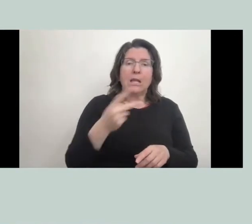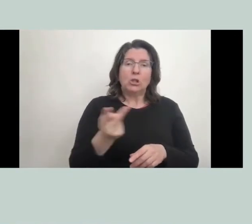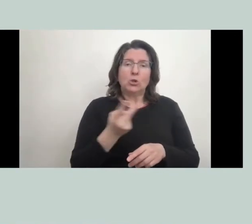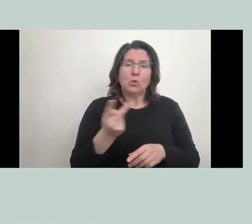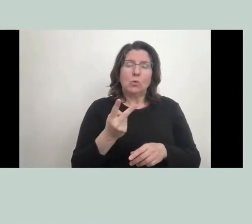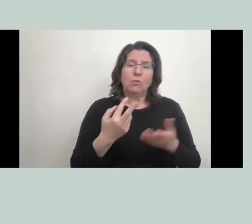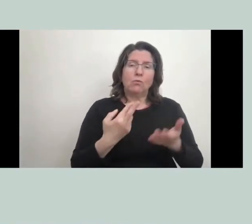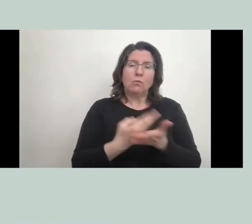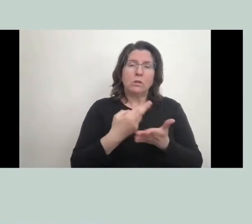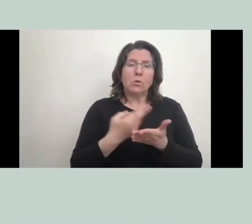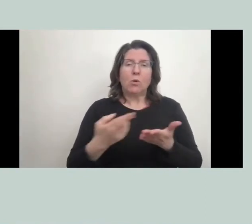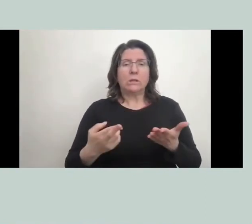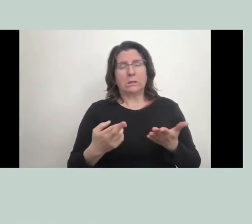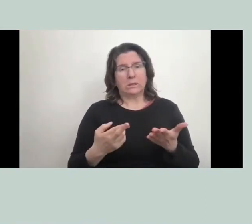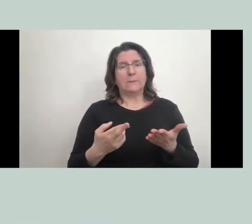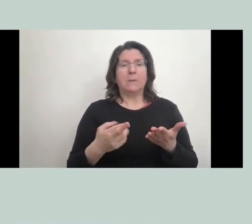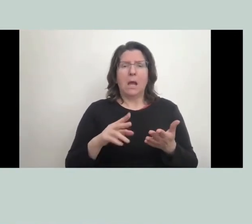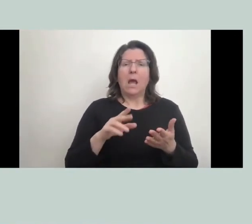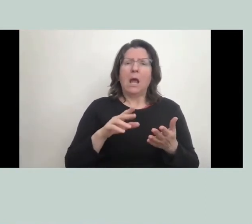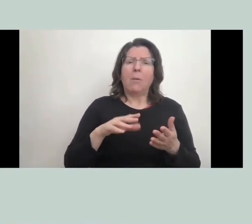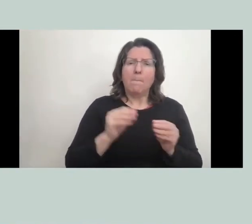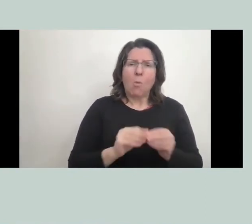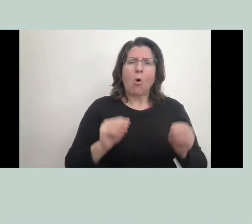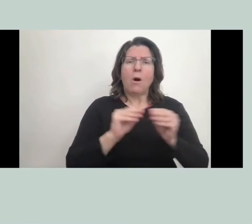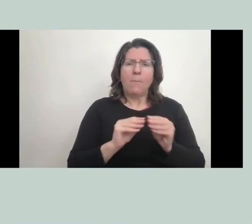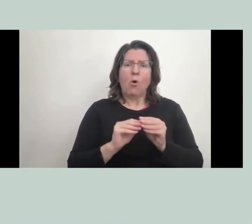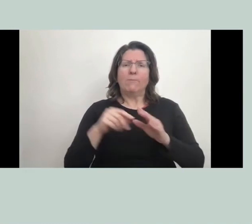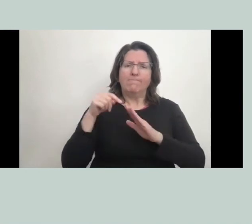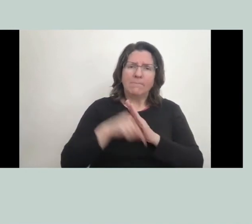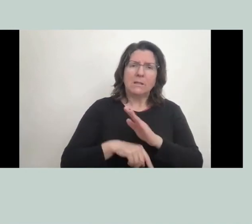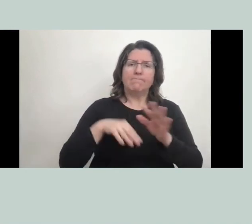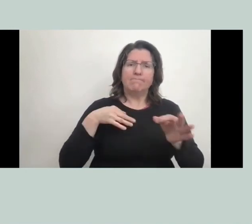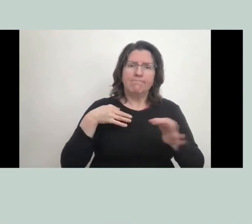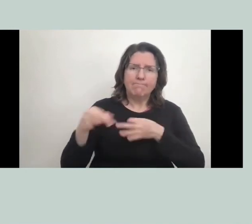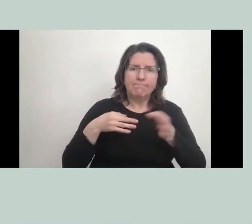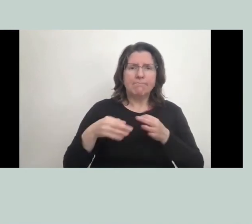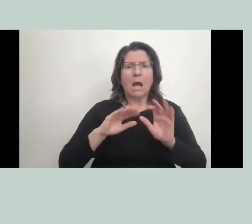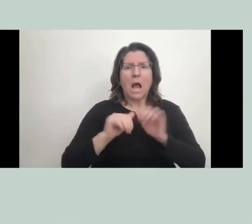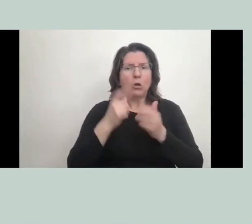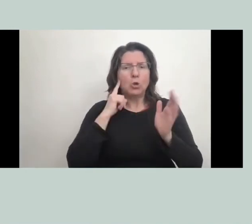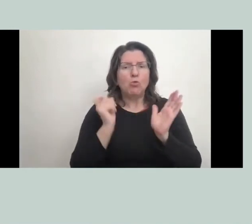There's more and more research done in the area of noticing, leading to a larger variety of resources.